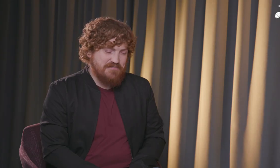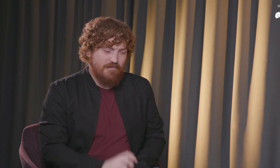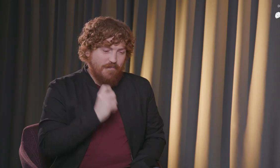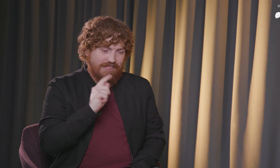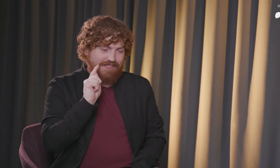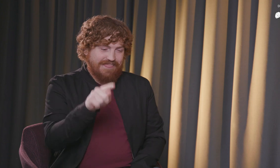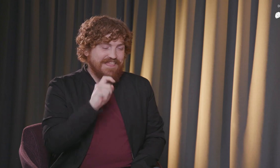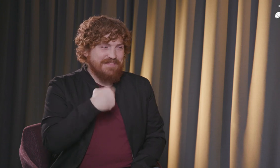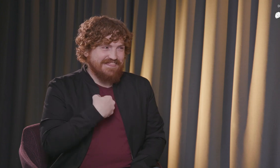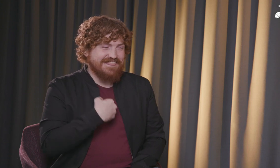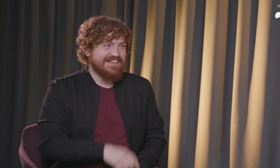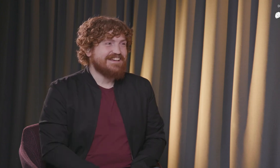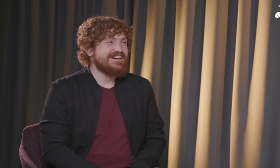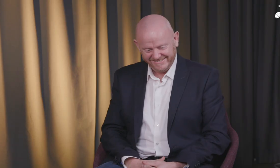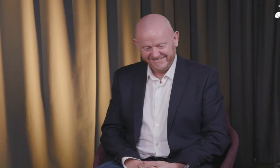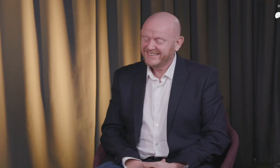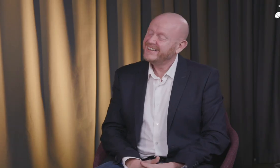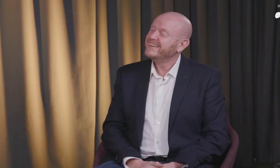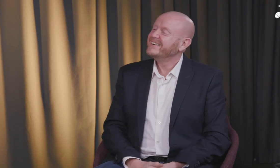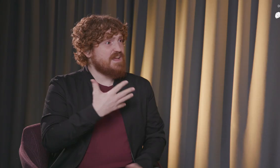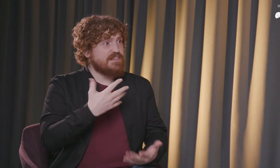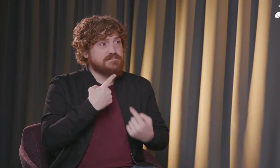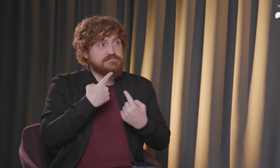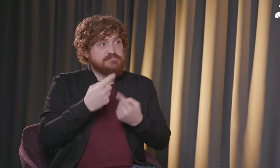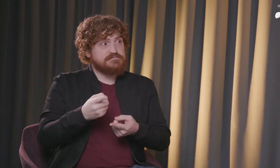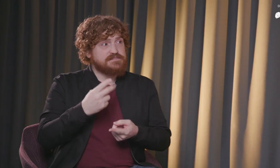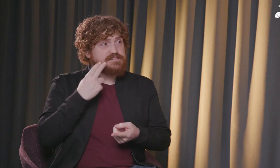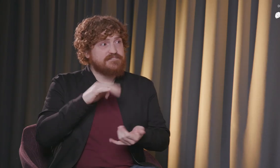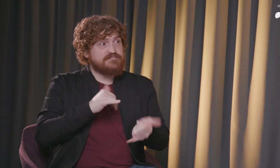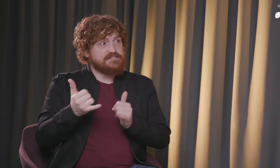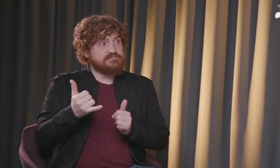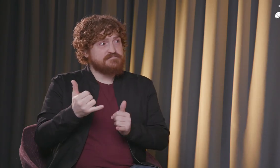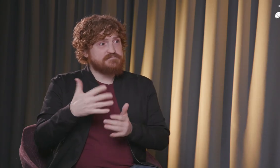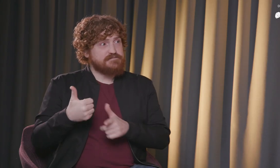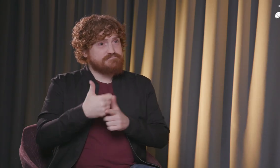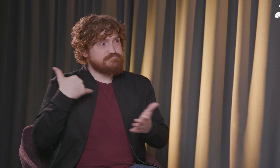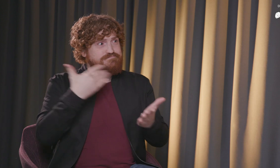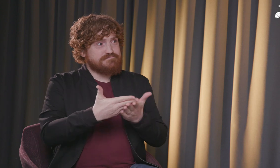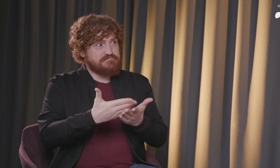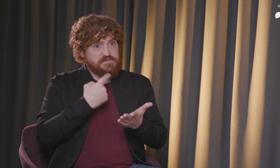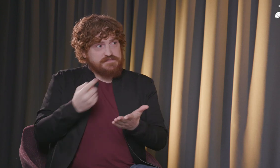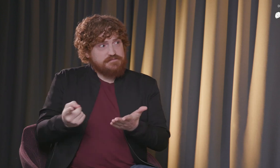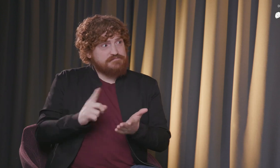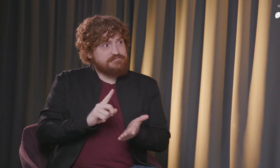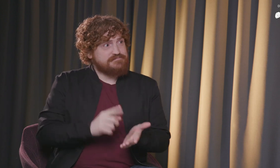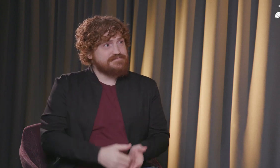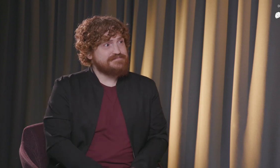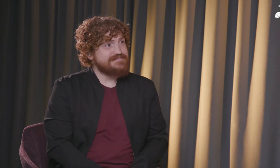I'll be there, I will! Is there anything you would like to say to Deaffest, after supporting them for all these years?